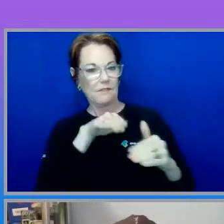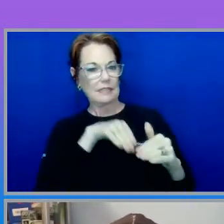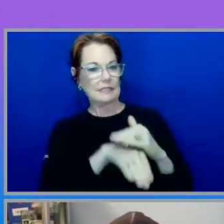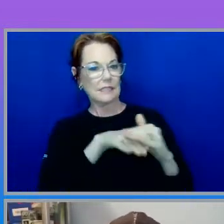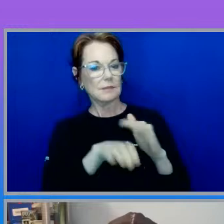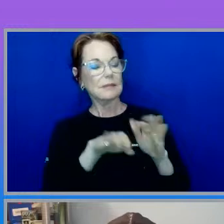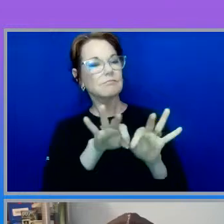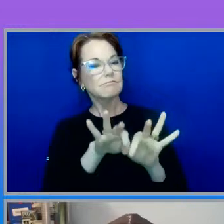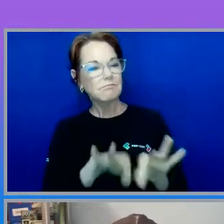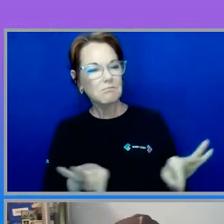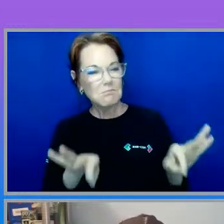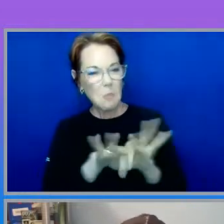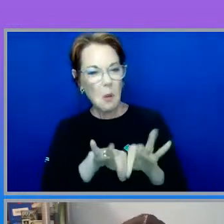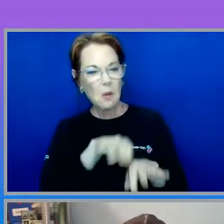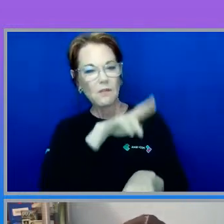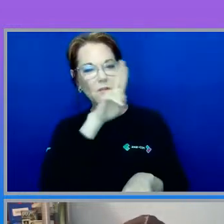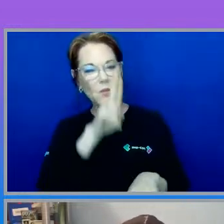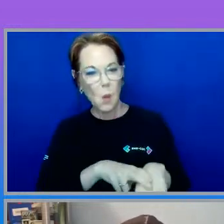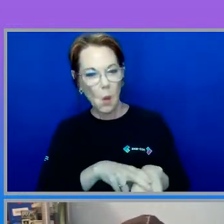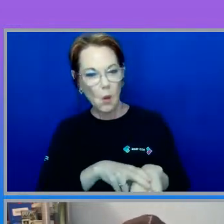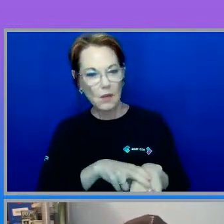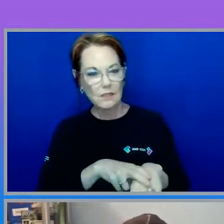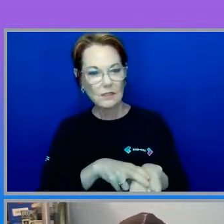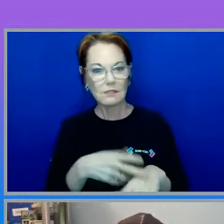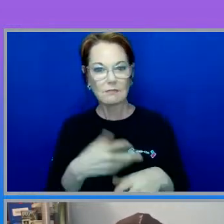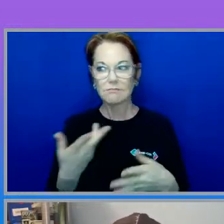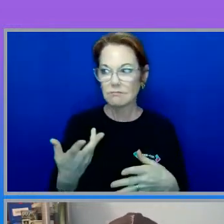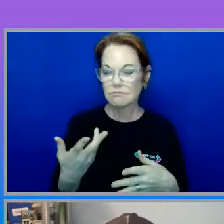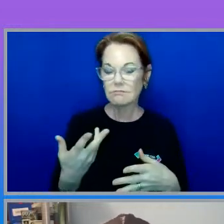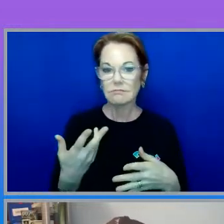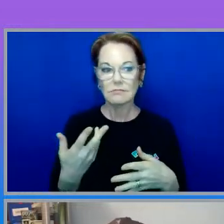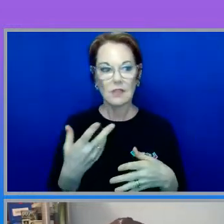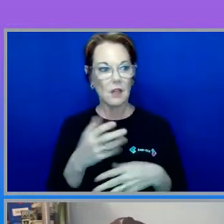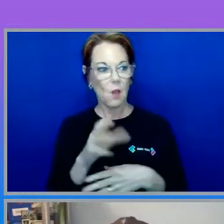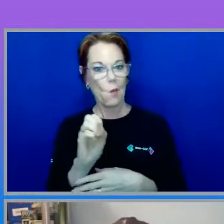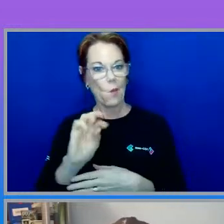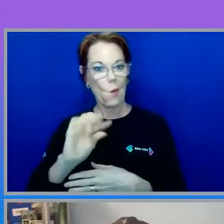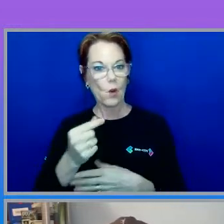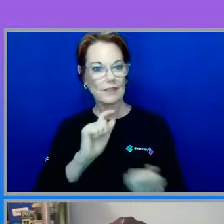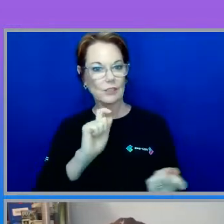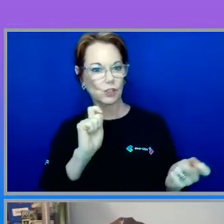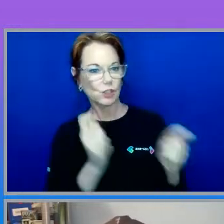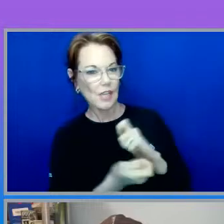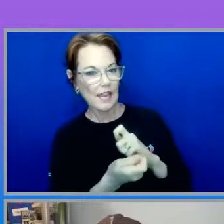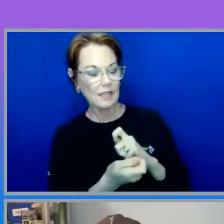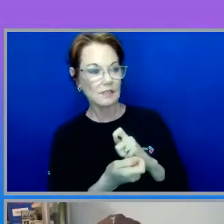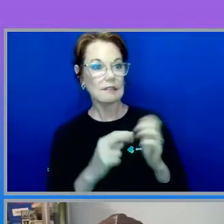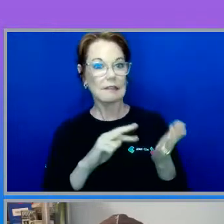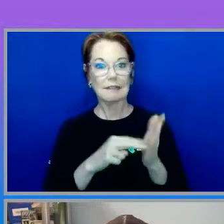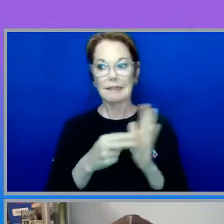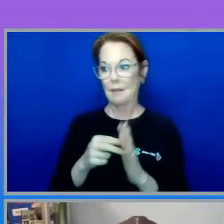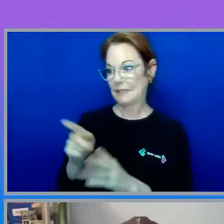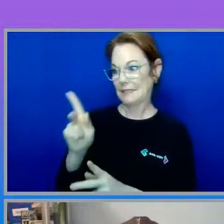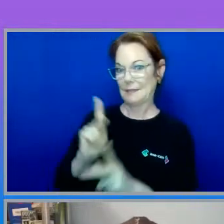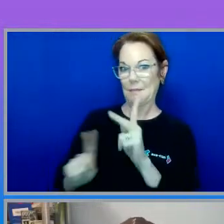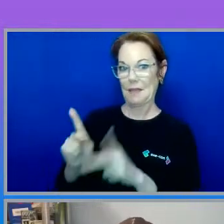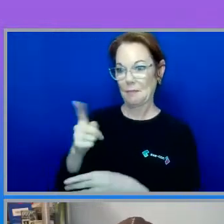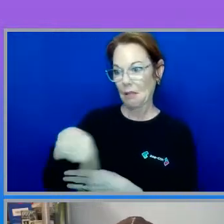important. Of course, creating change within an organization